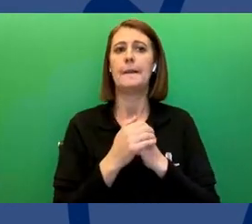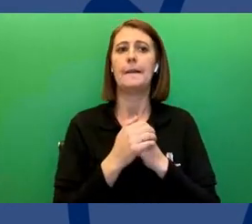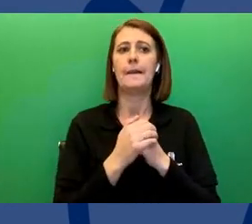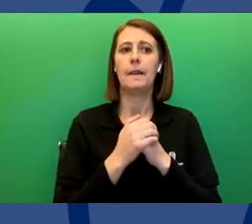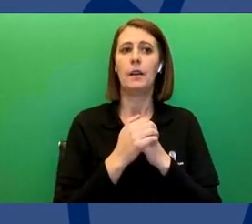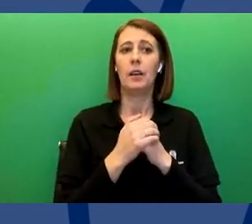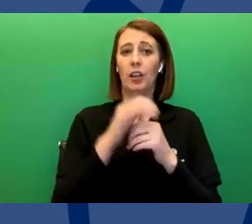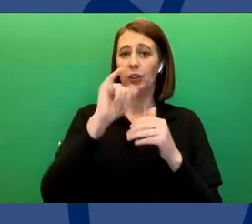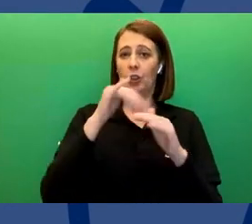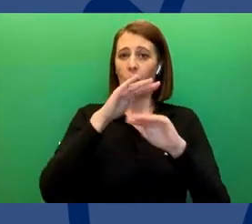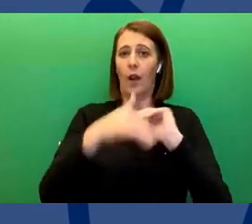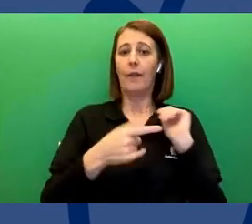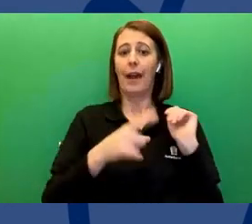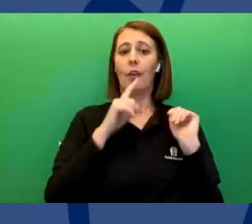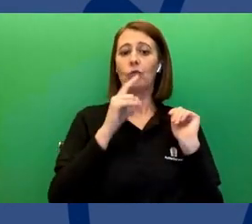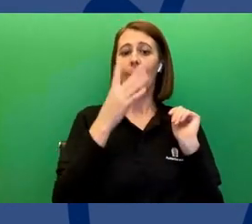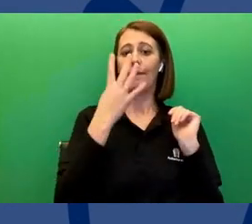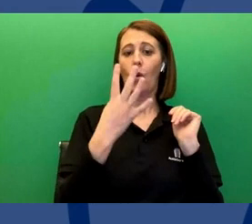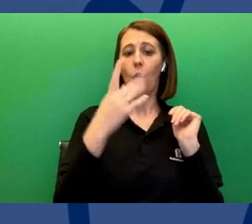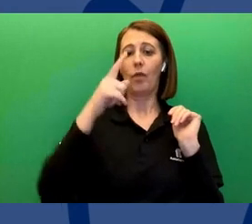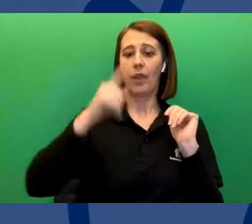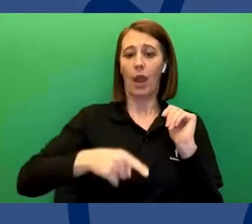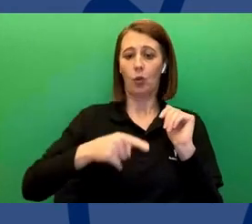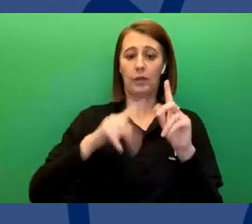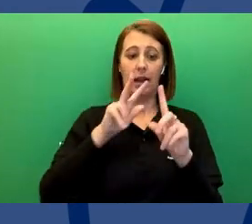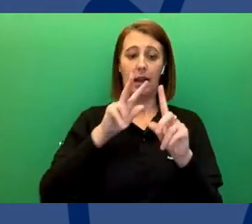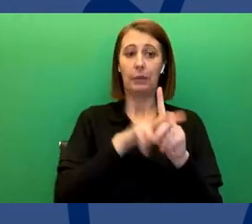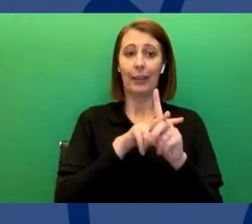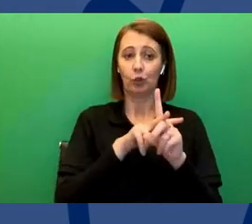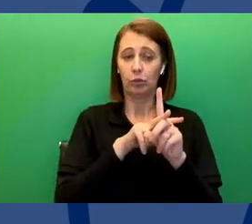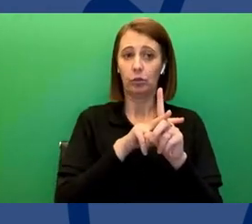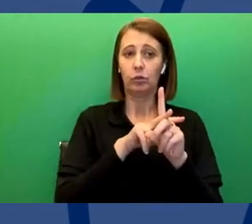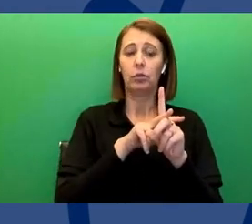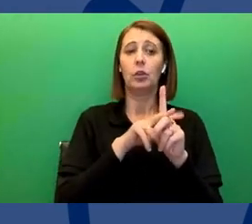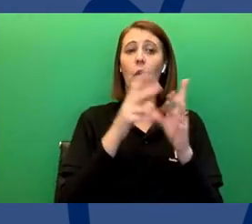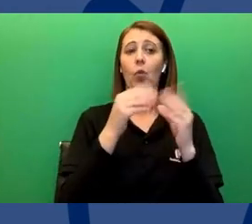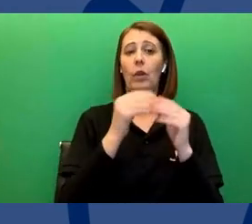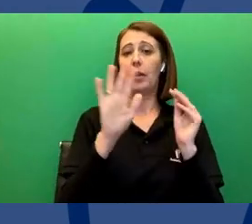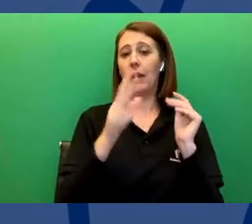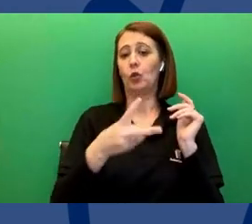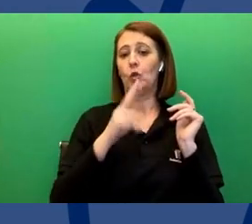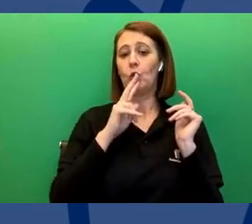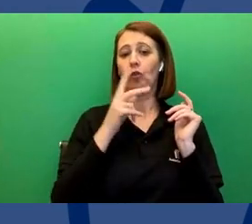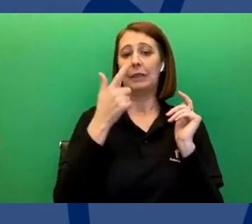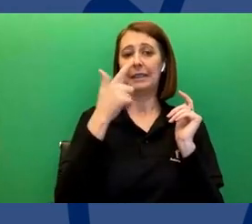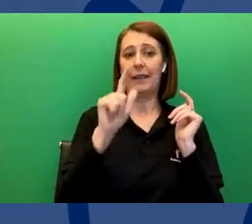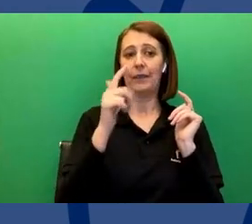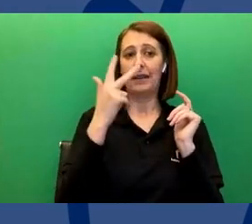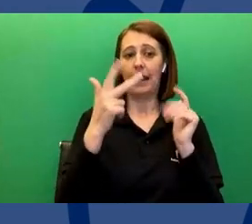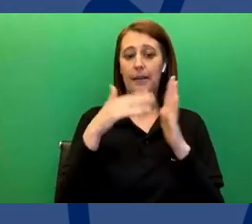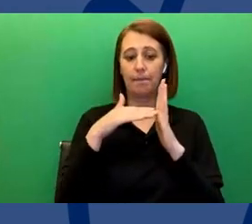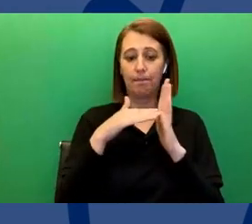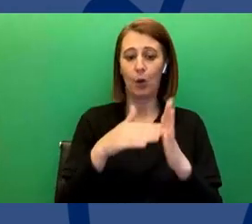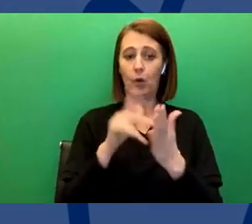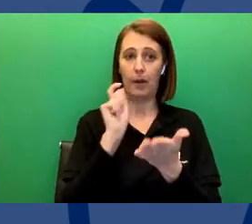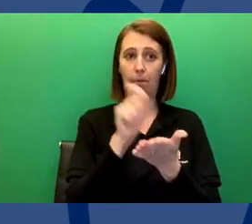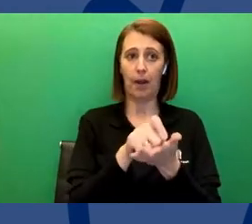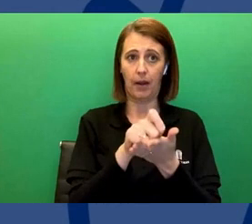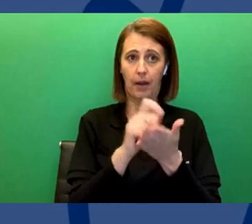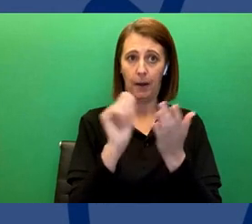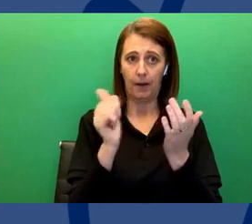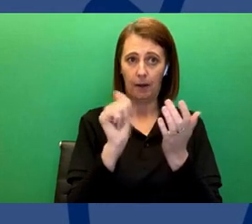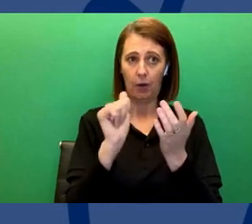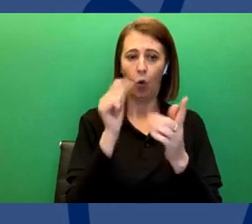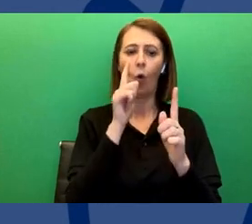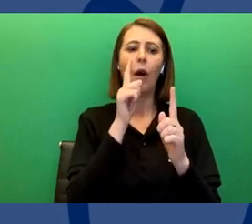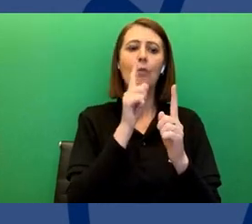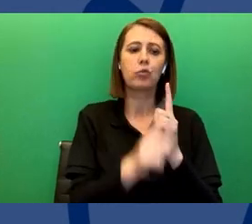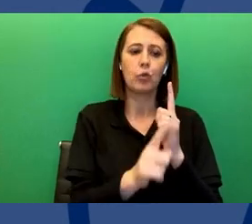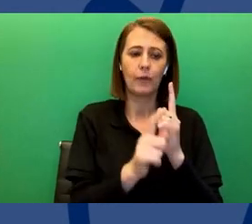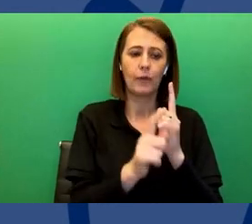over 104,000 applications with about 278 million paid or approved to be paid from the service